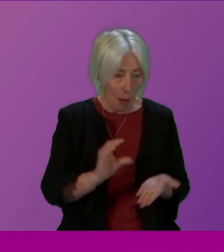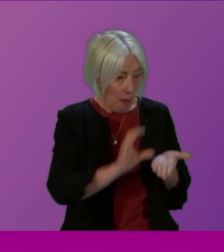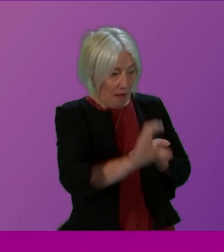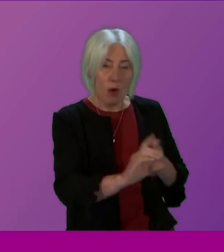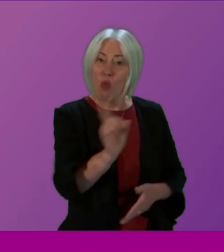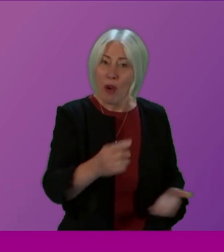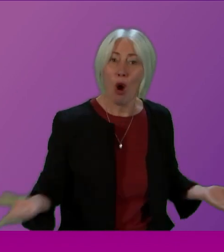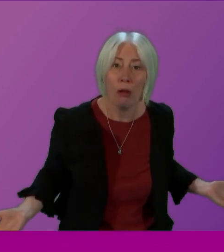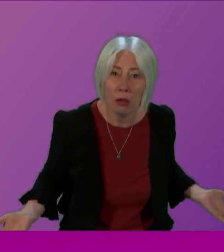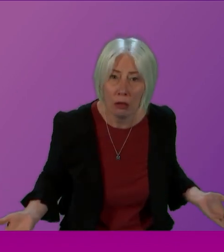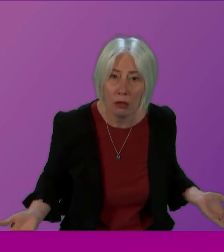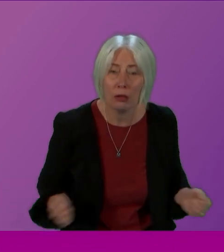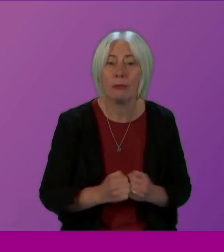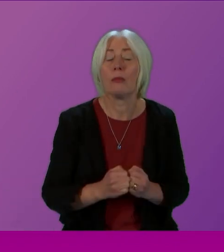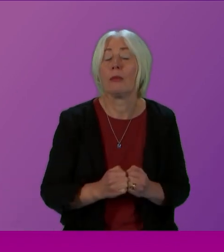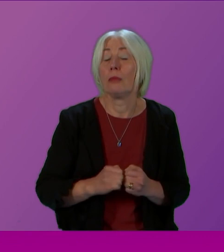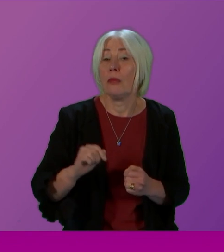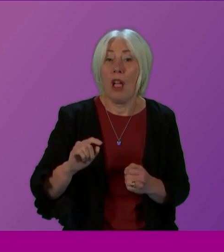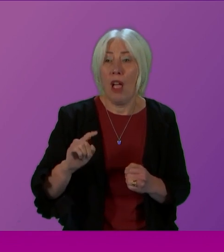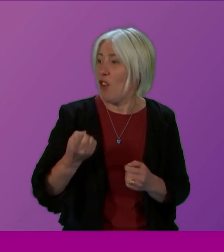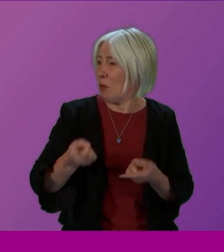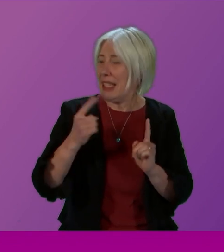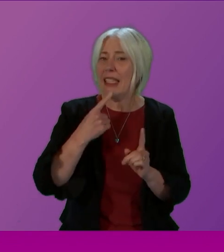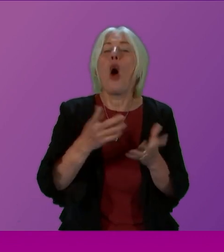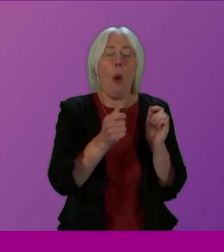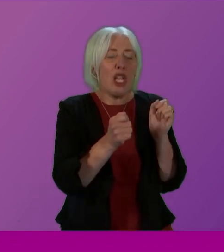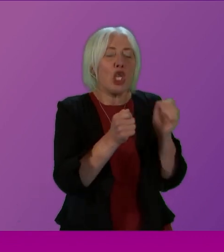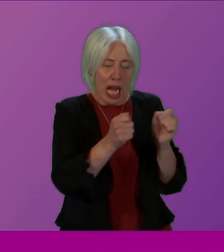The First Minister went on to say that changes have been made to ensure that the situation